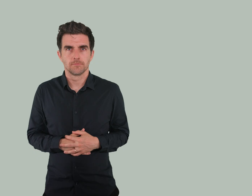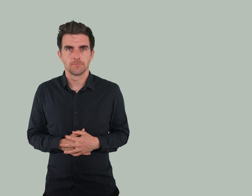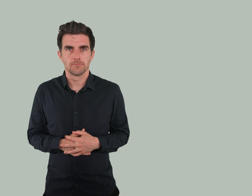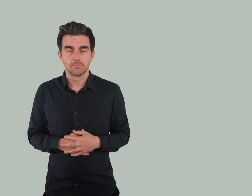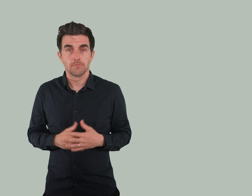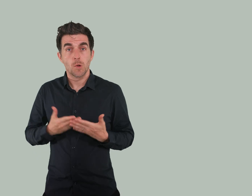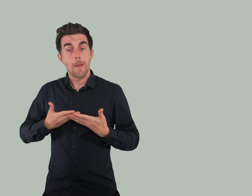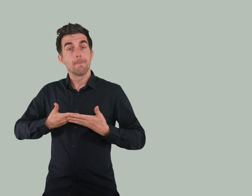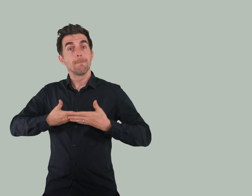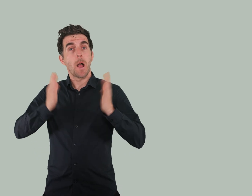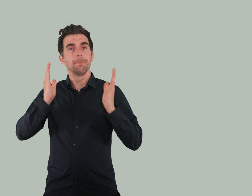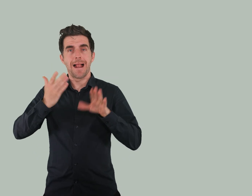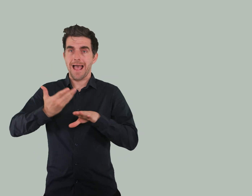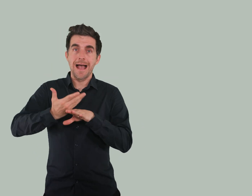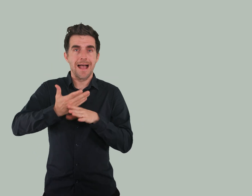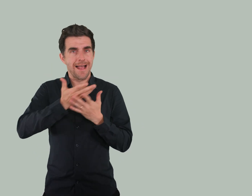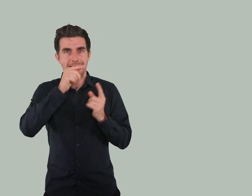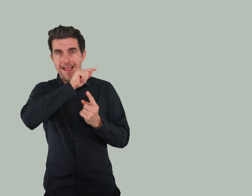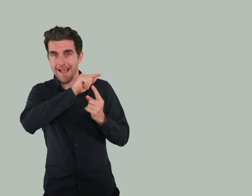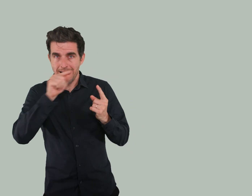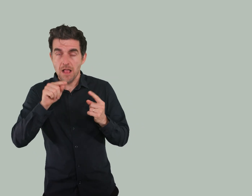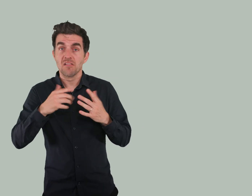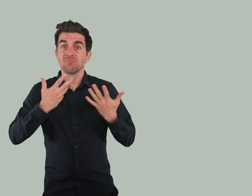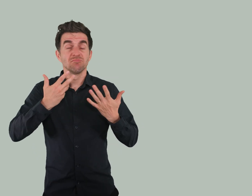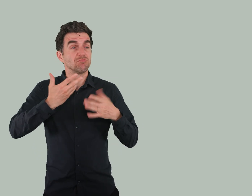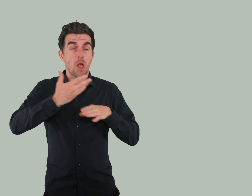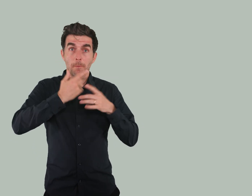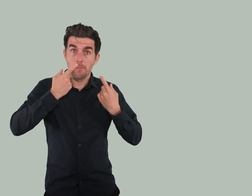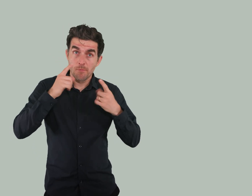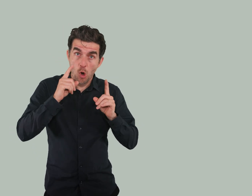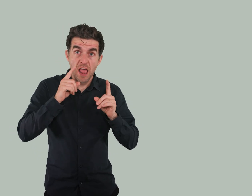The public sector as employer